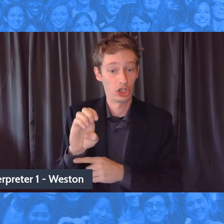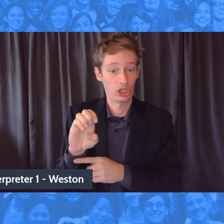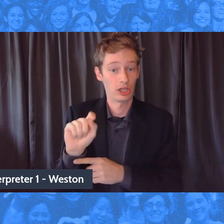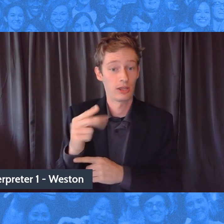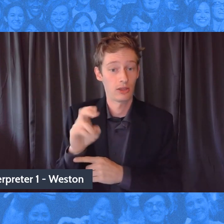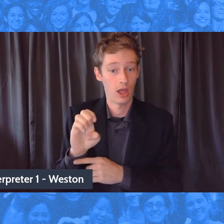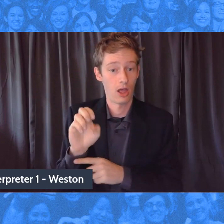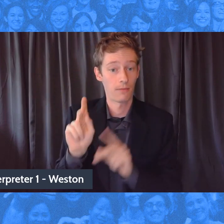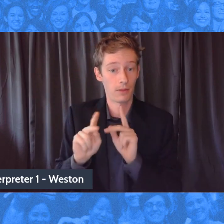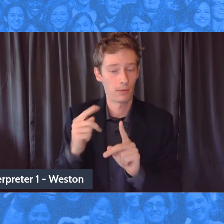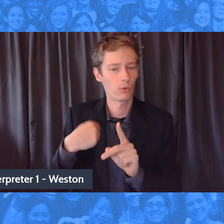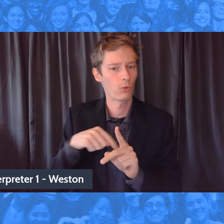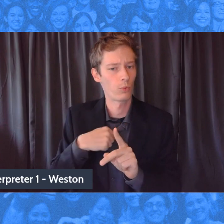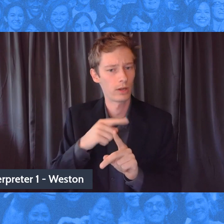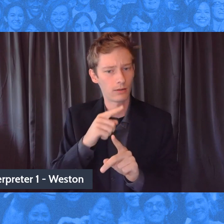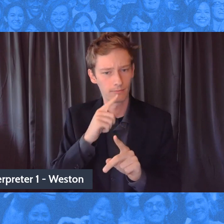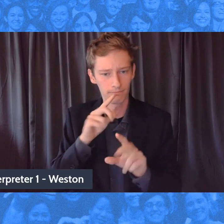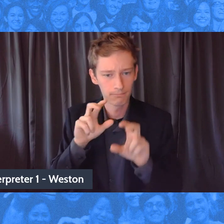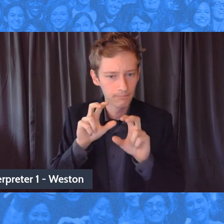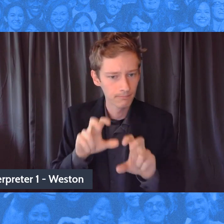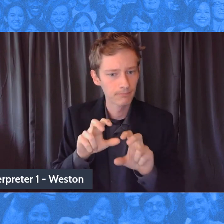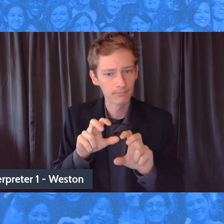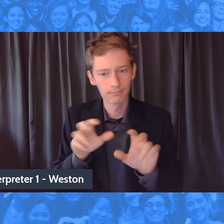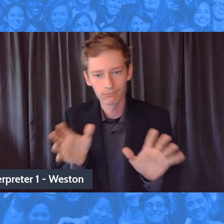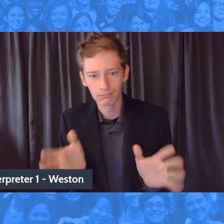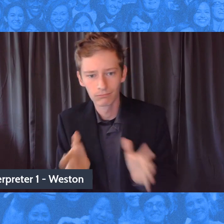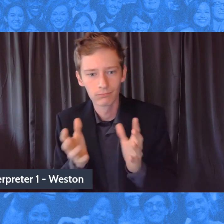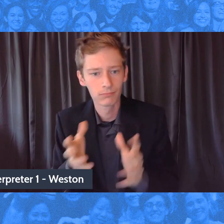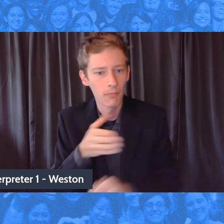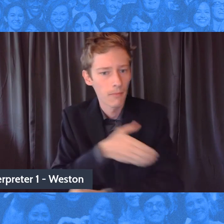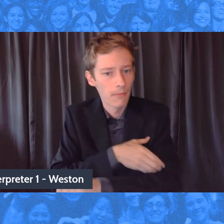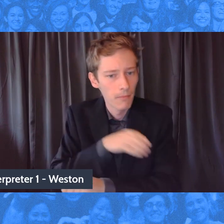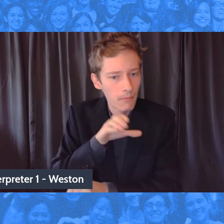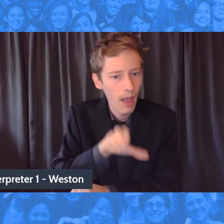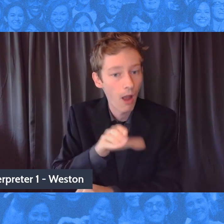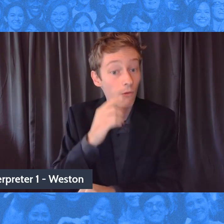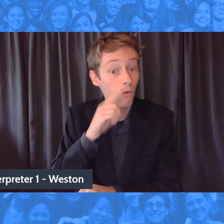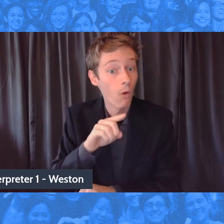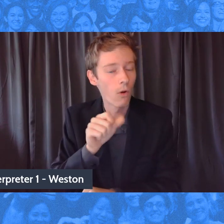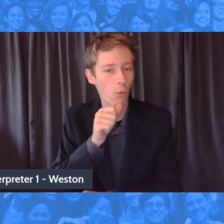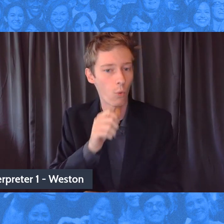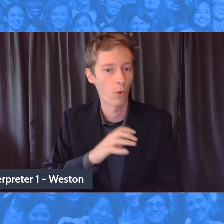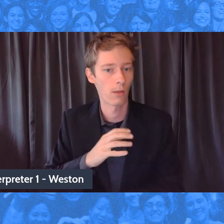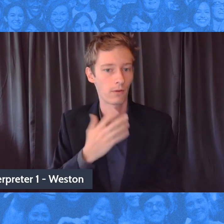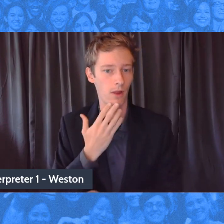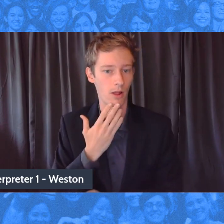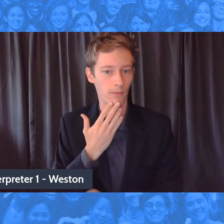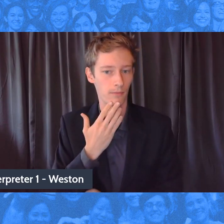the political power of women of color. And it goes without saying, because so many of you were living this,